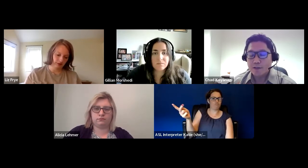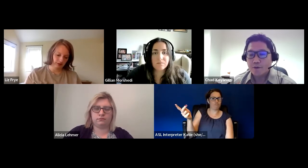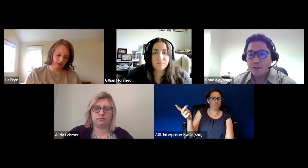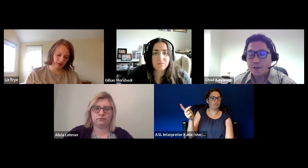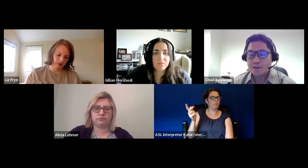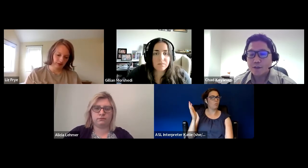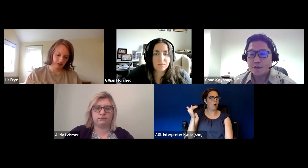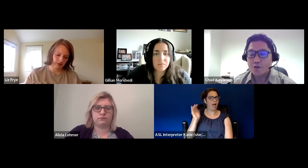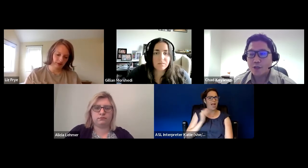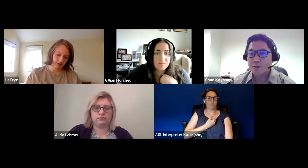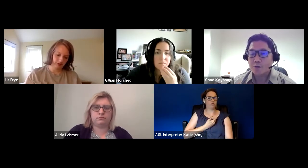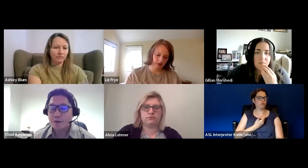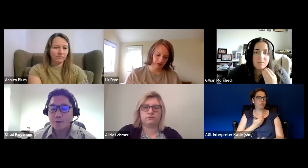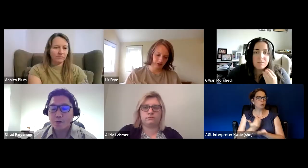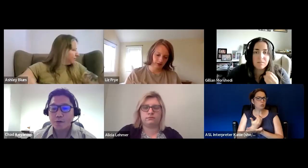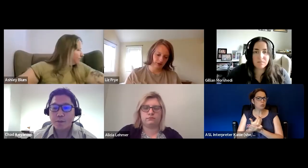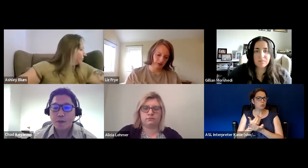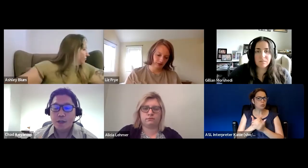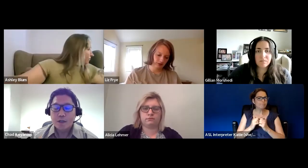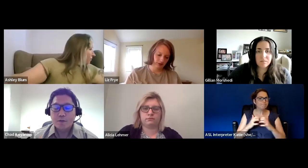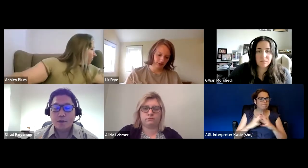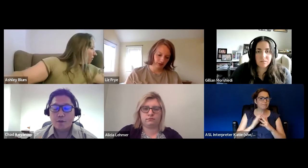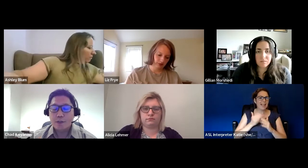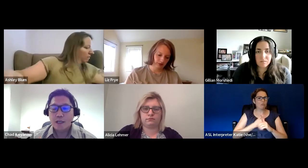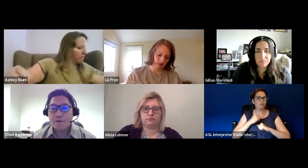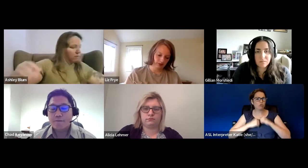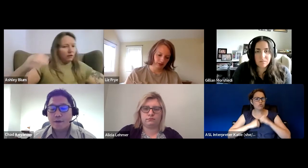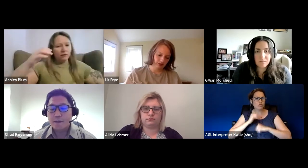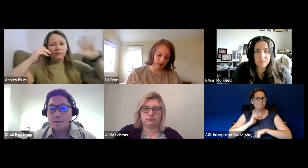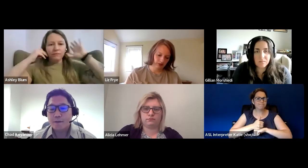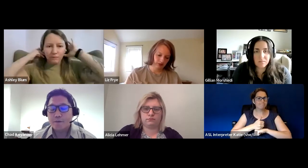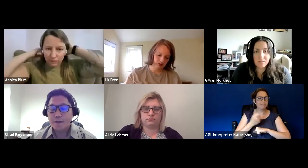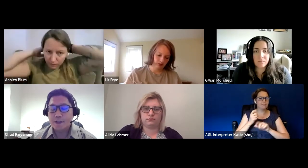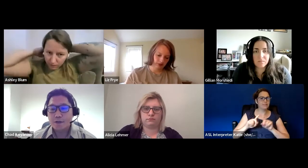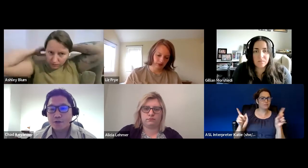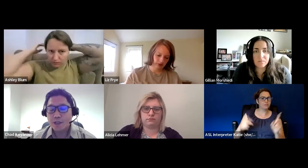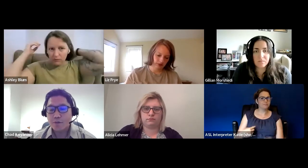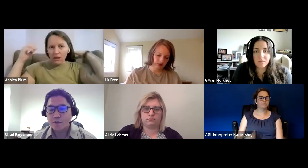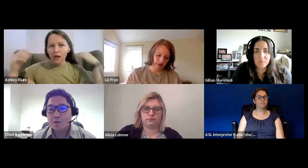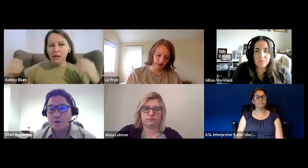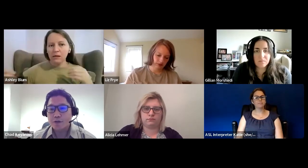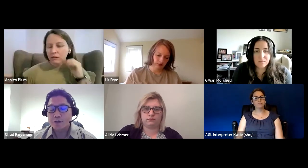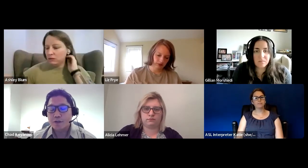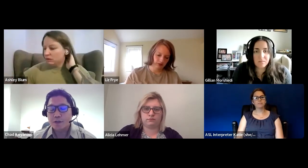and as far as the structure within the program. So we have obviously our street outreach workers,